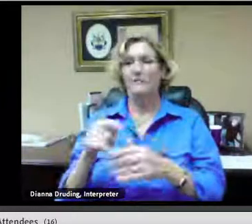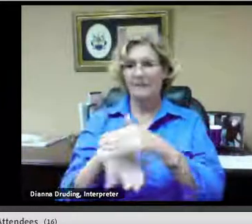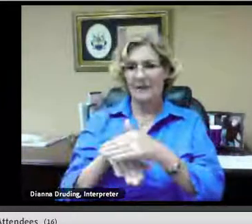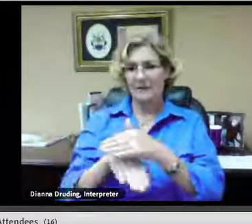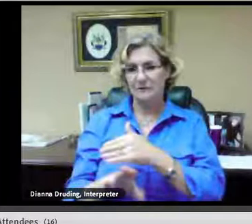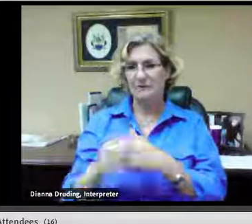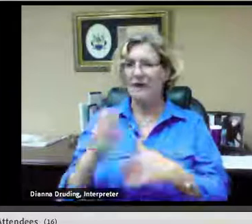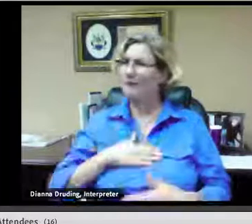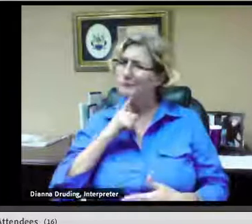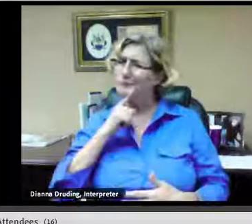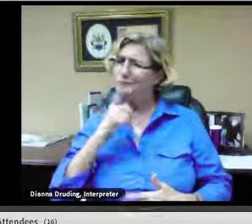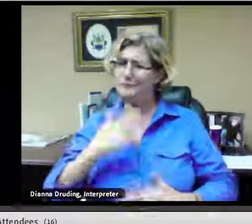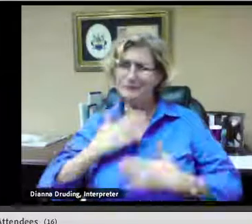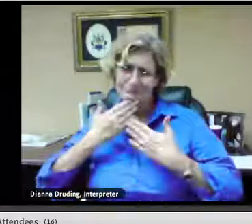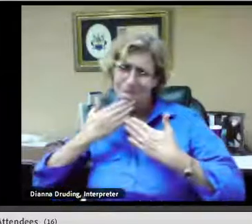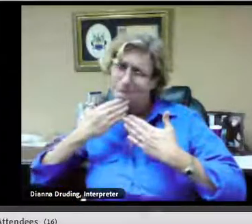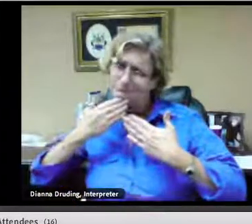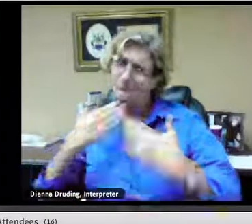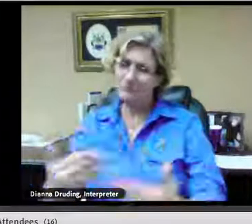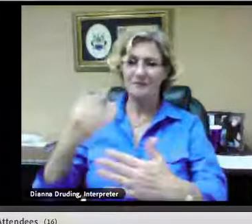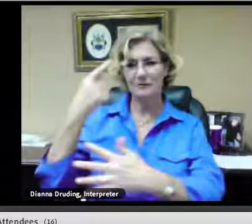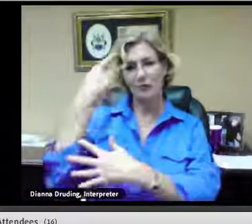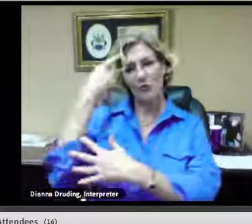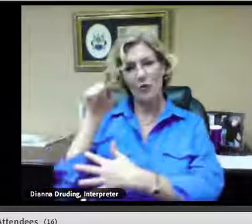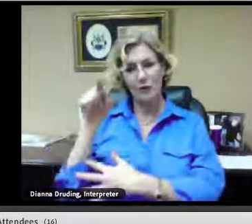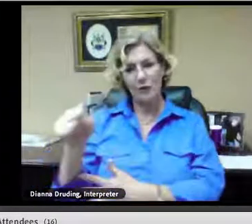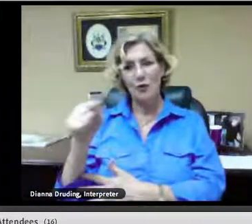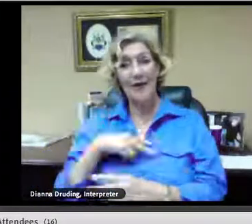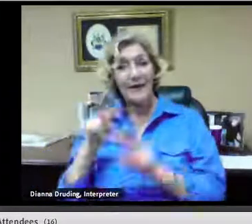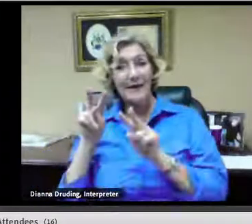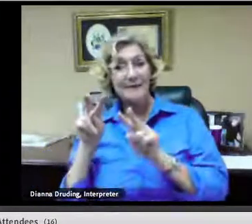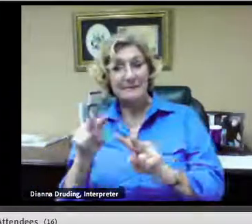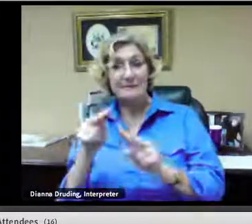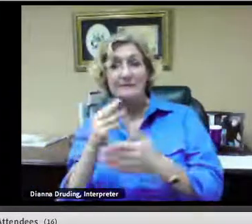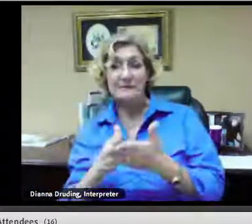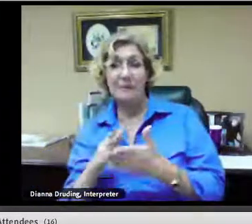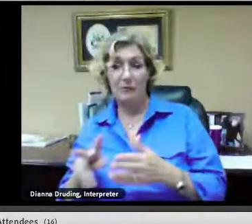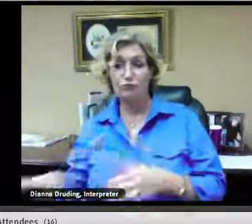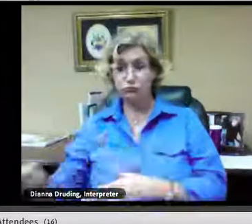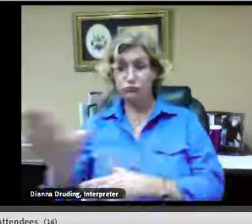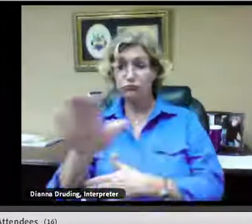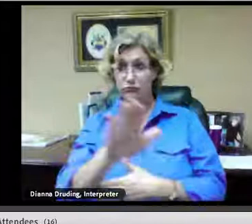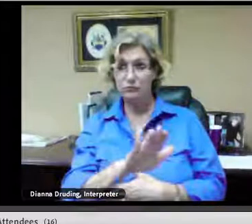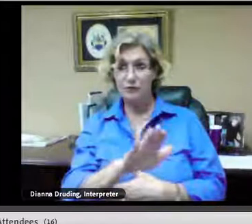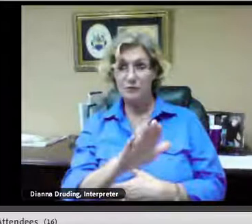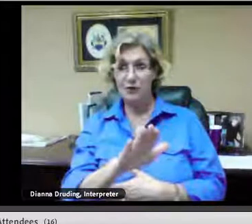I'm seeing some of the echoes on the comments on the signs,